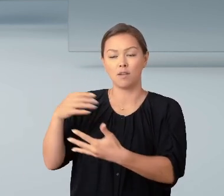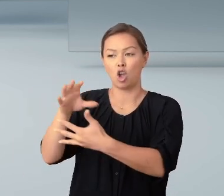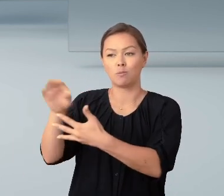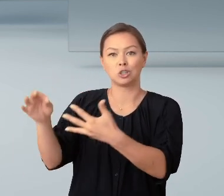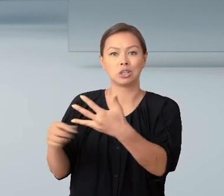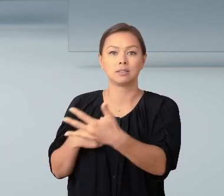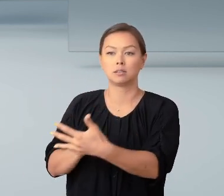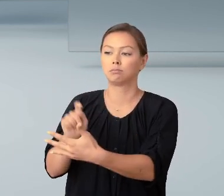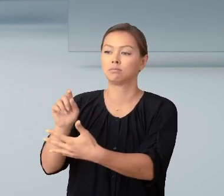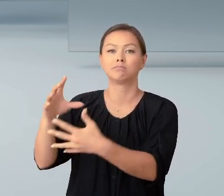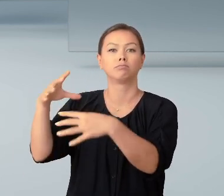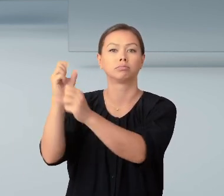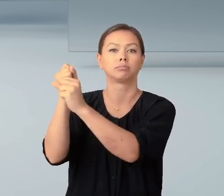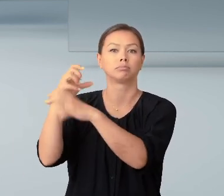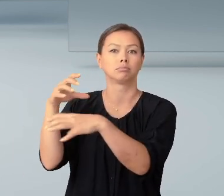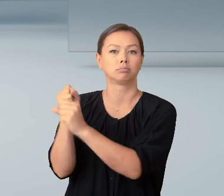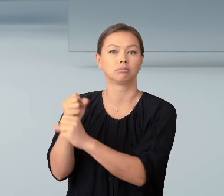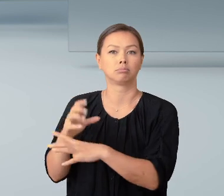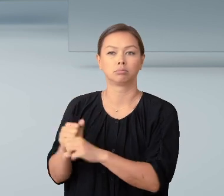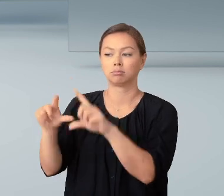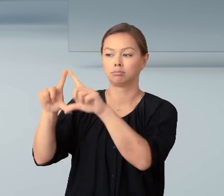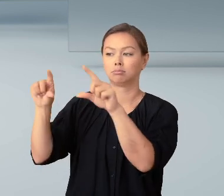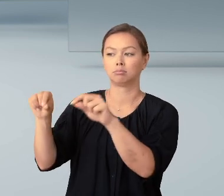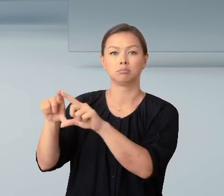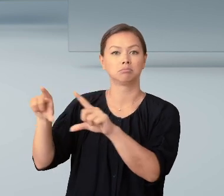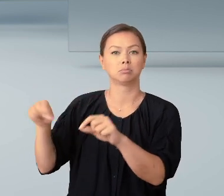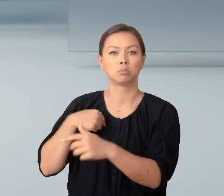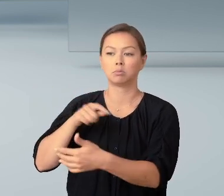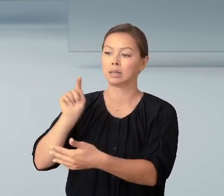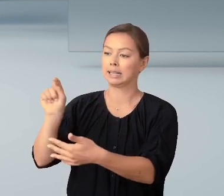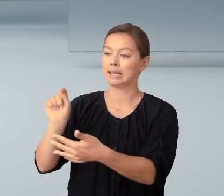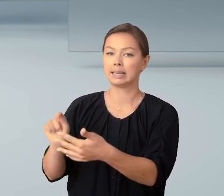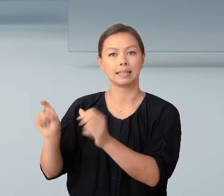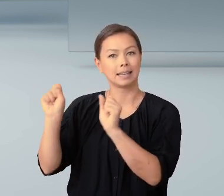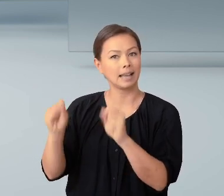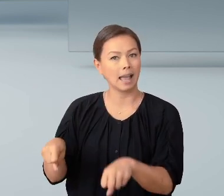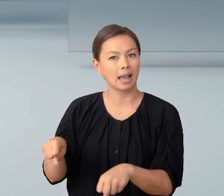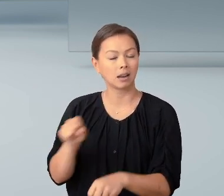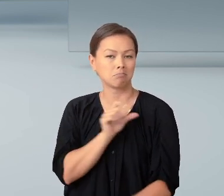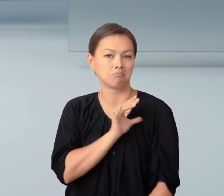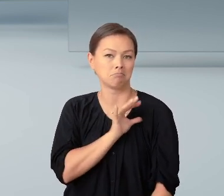a nice summary of that data. Now let's take a look. I'd asked